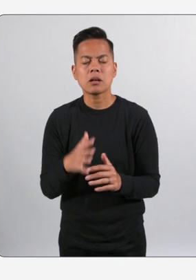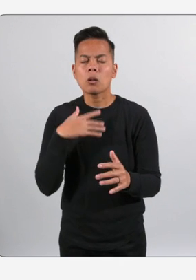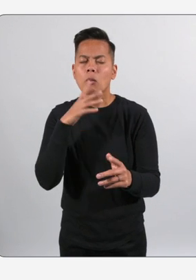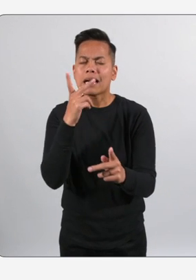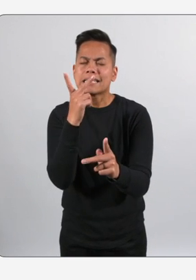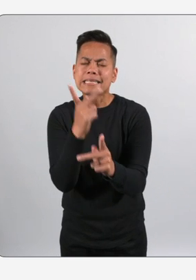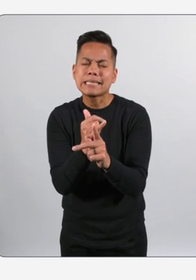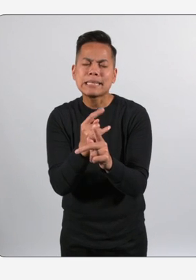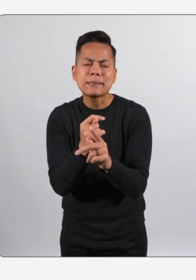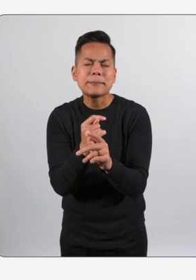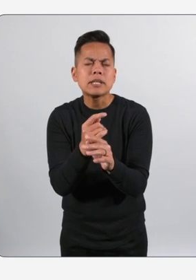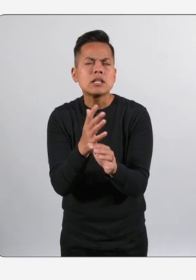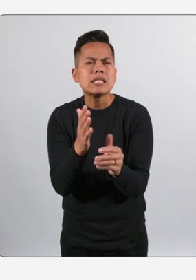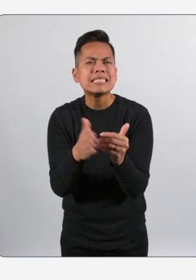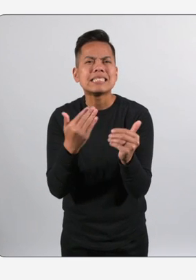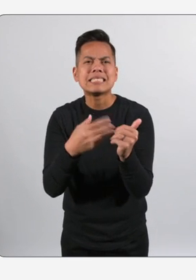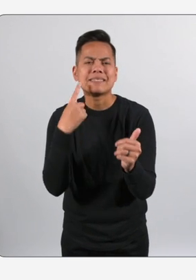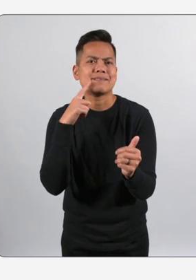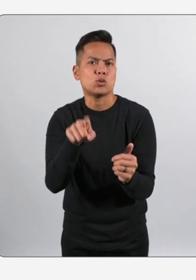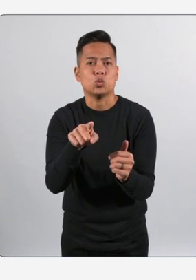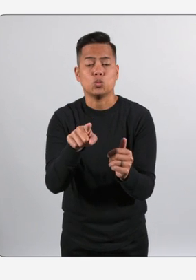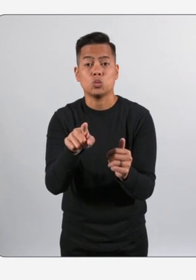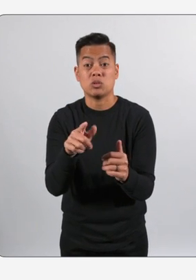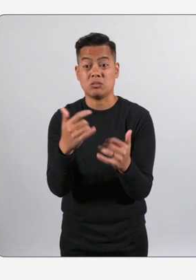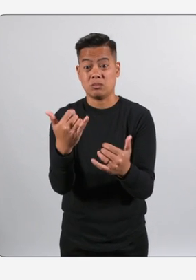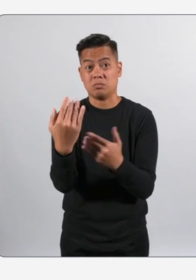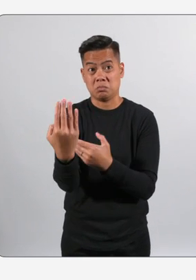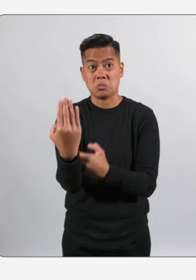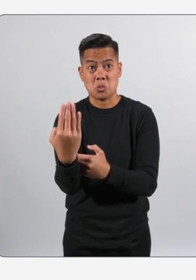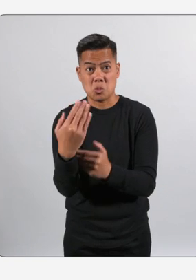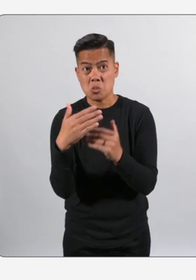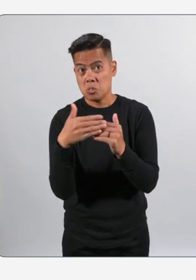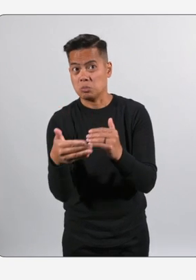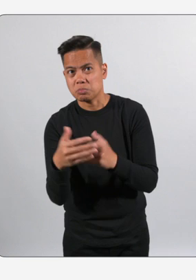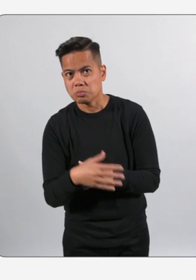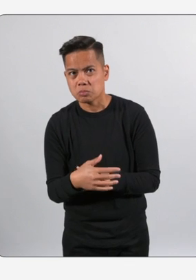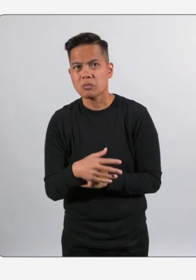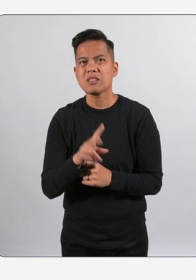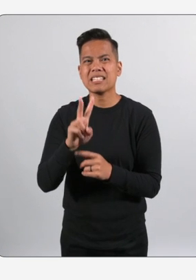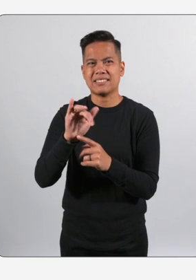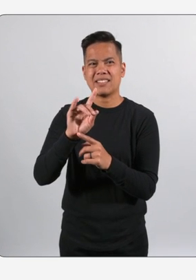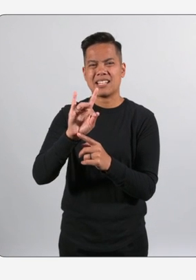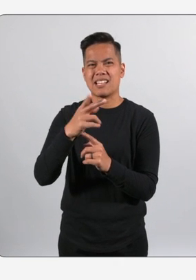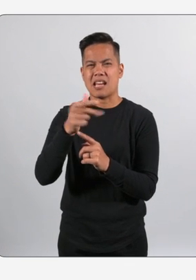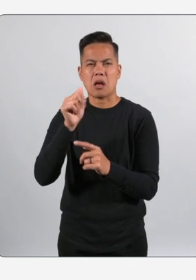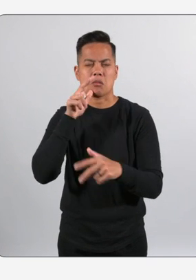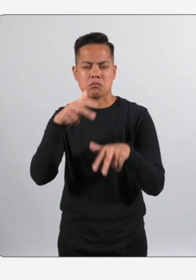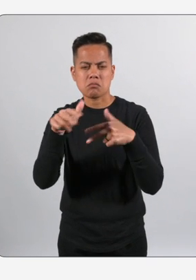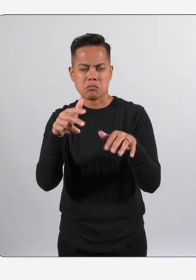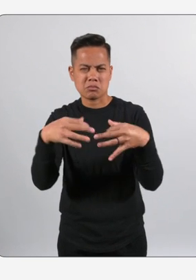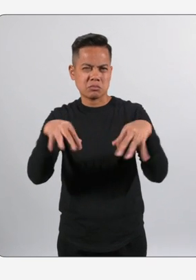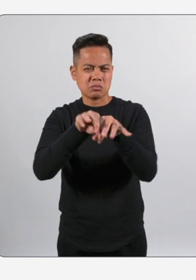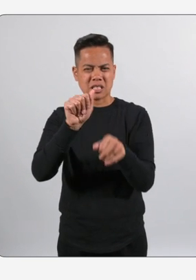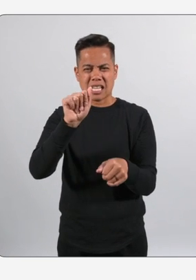Later this morning, my colleague Vidhya will walk you through the AI Essentials checklist. It’s not a lengthy, painful